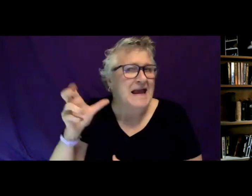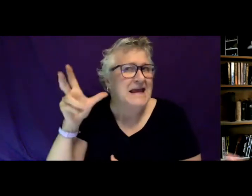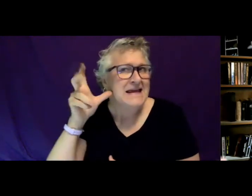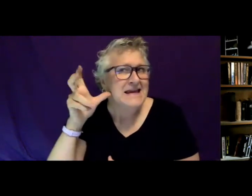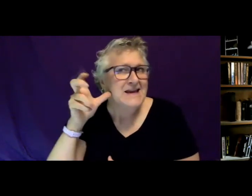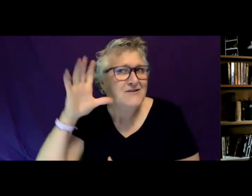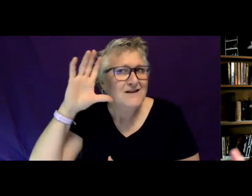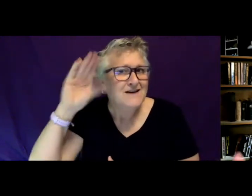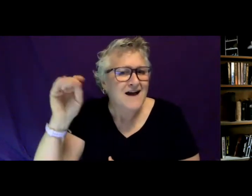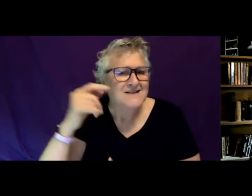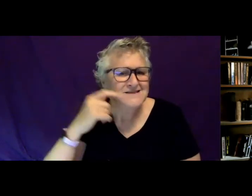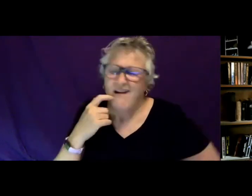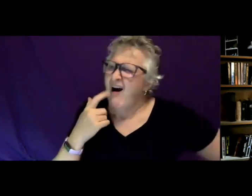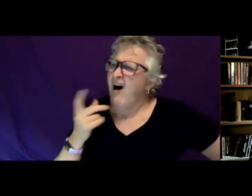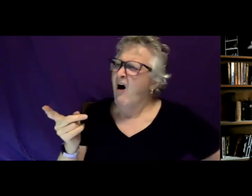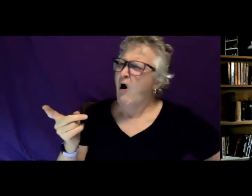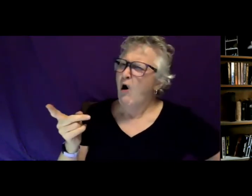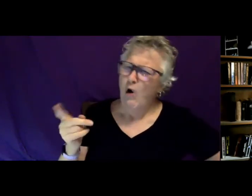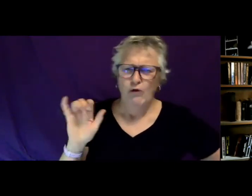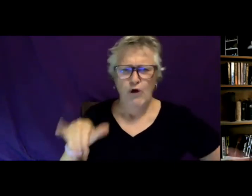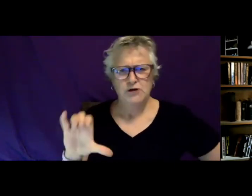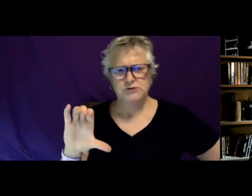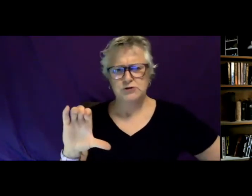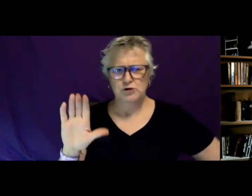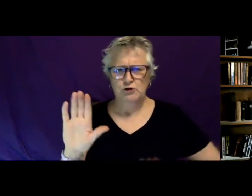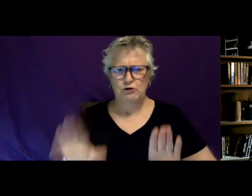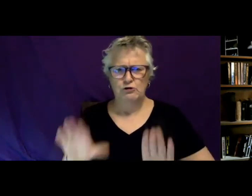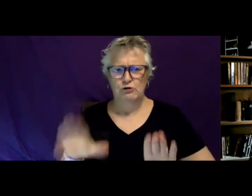that's a-- that's a clutch plate!" You know they're fascinated by it,